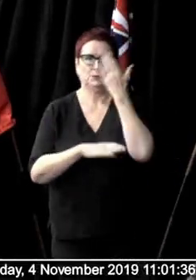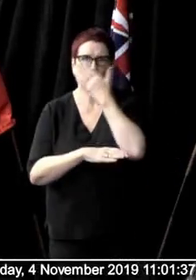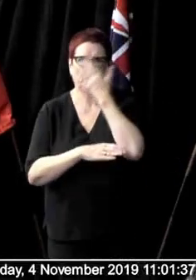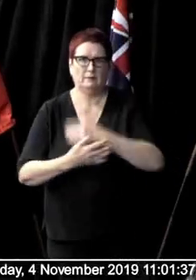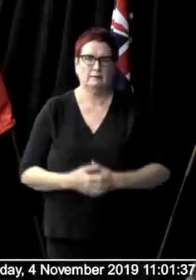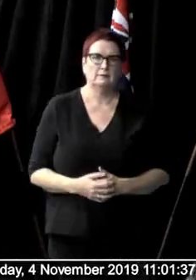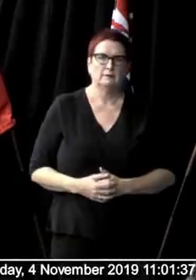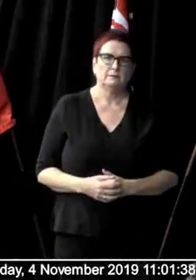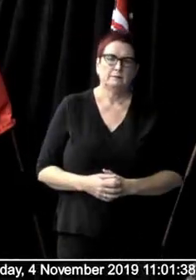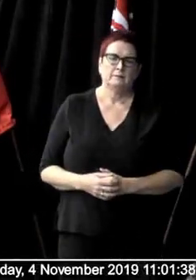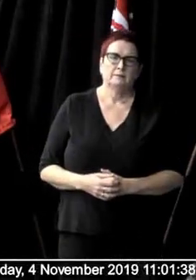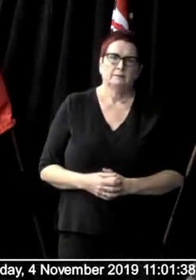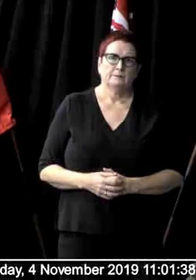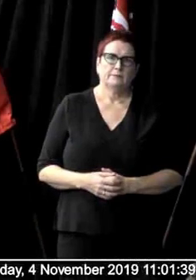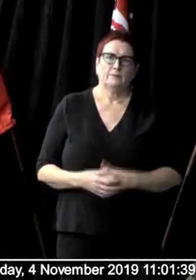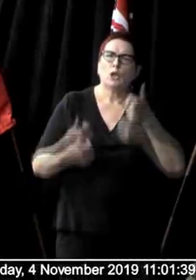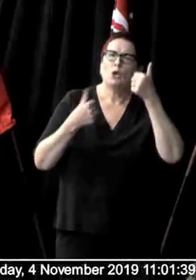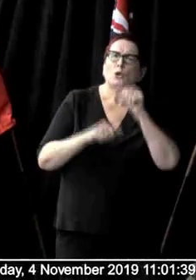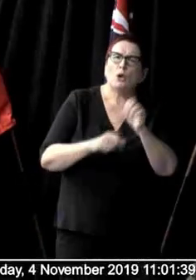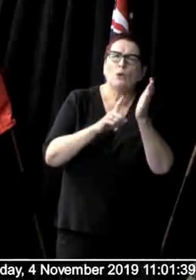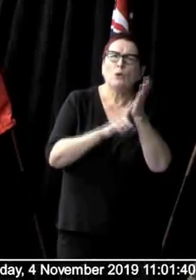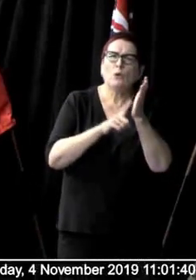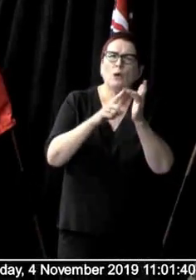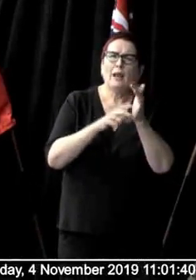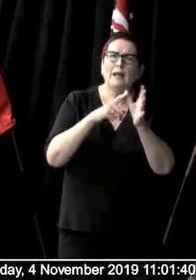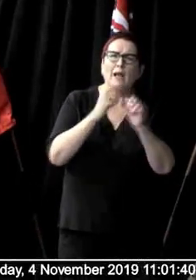We know, from the important work of Professor Linda Graham that despite